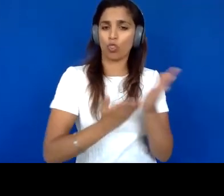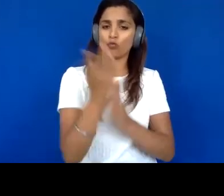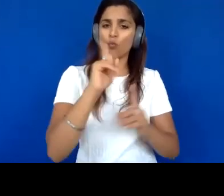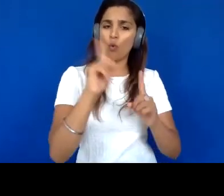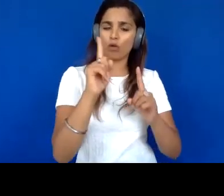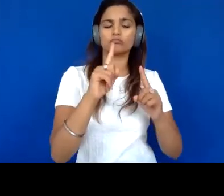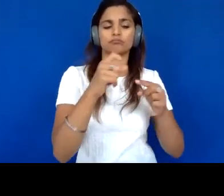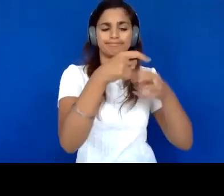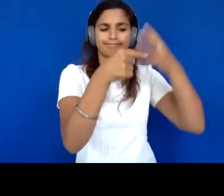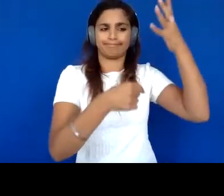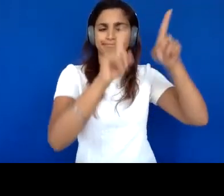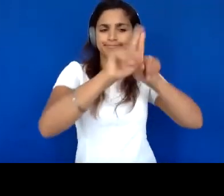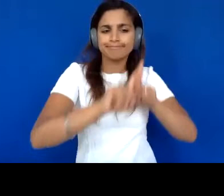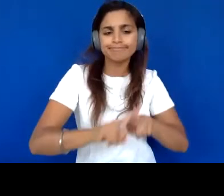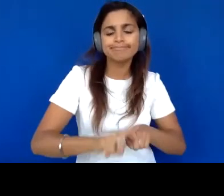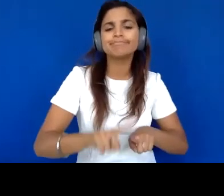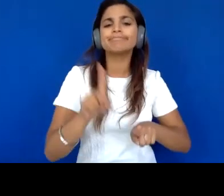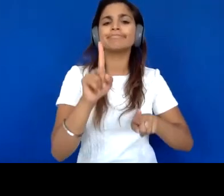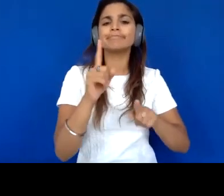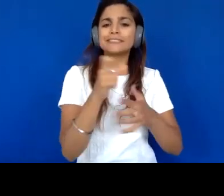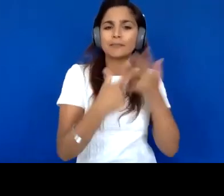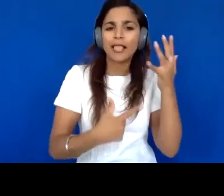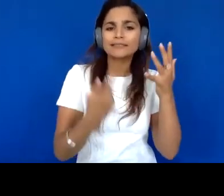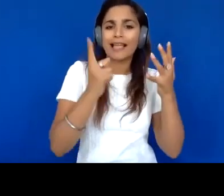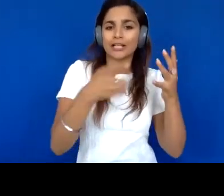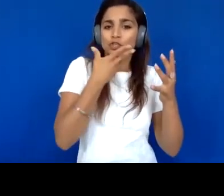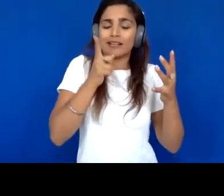research focuses on gender and gender disability as depicted within channel